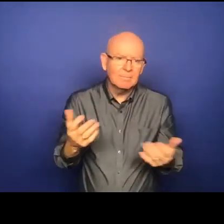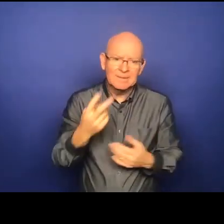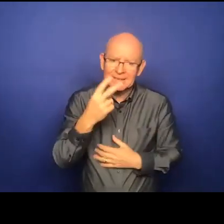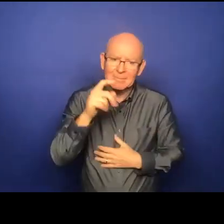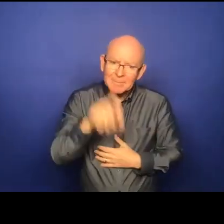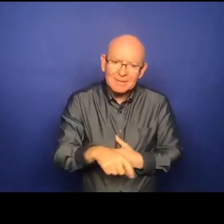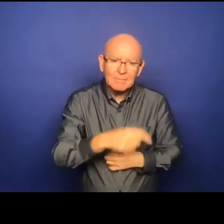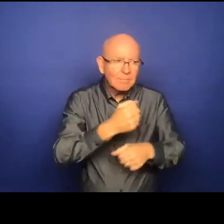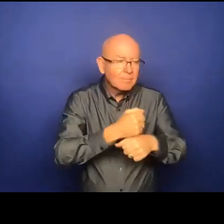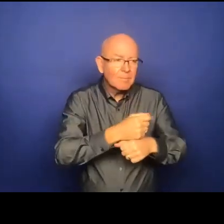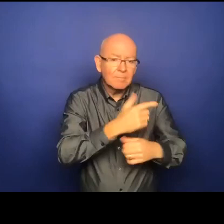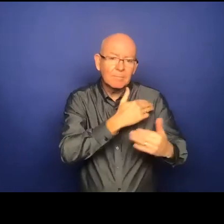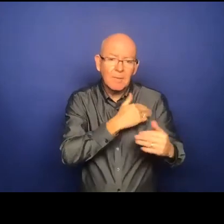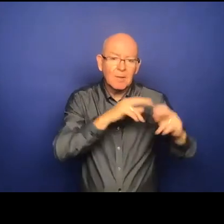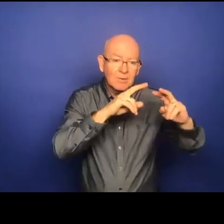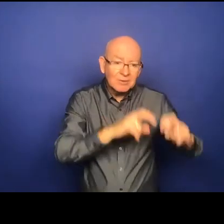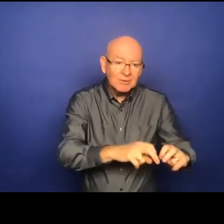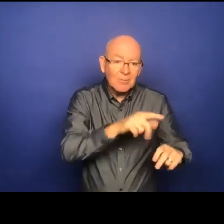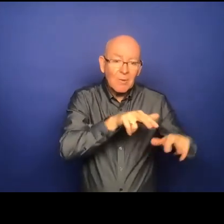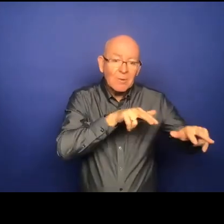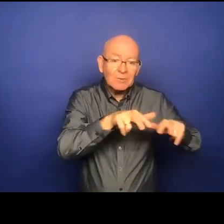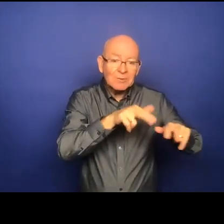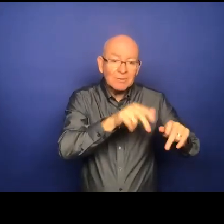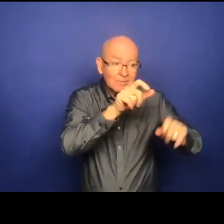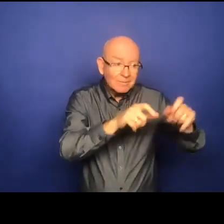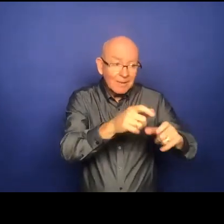researchers of organisations of